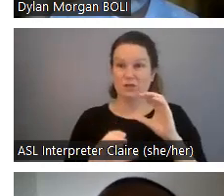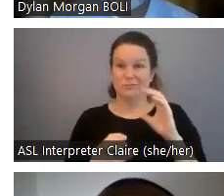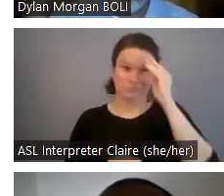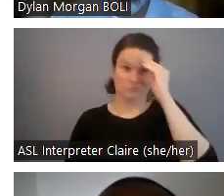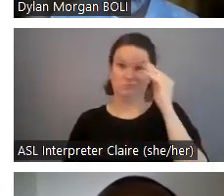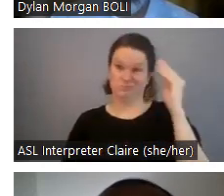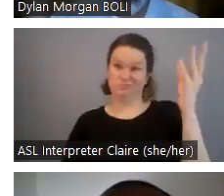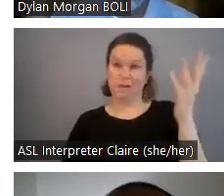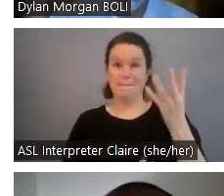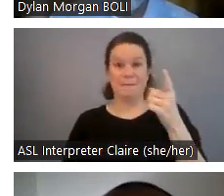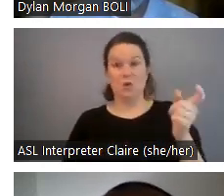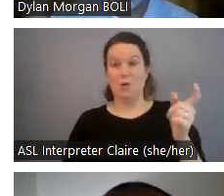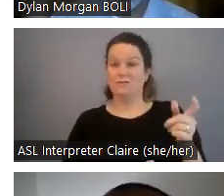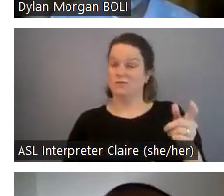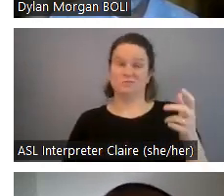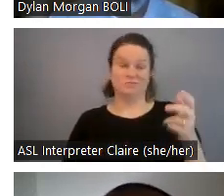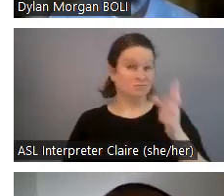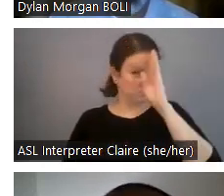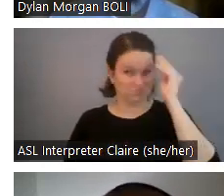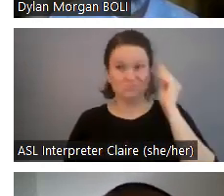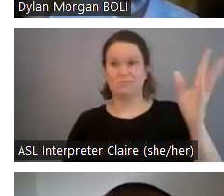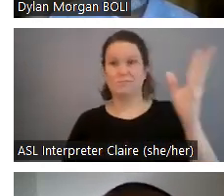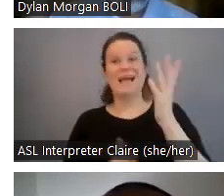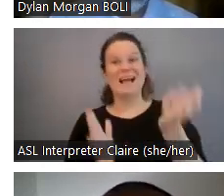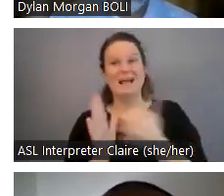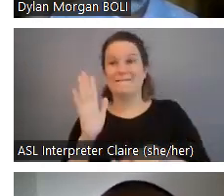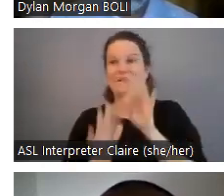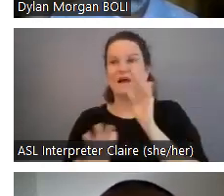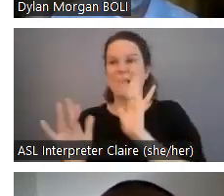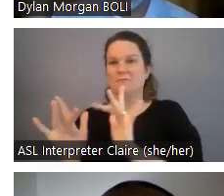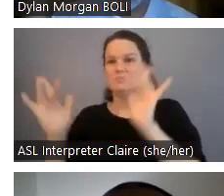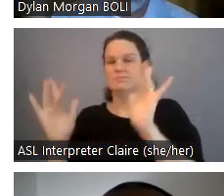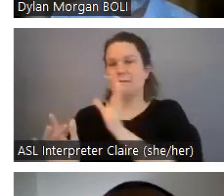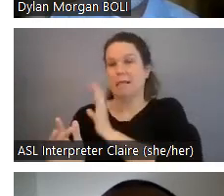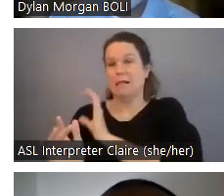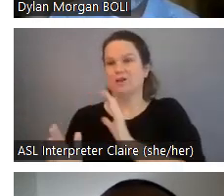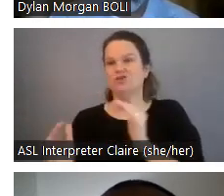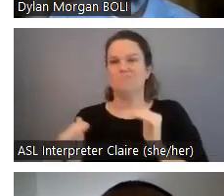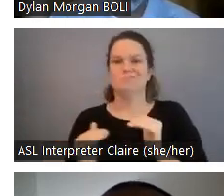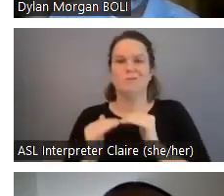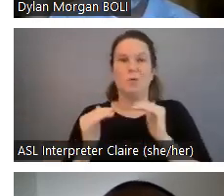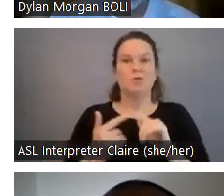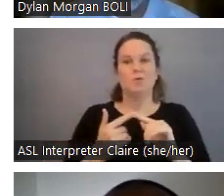may need to go there. And finding that gem of a clinician may be similar to